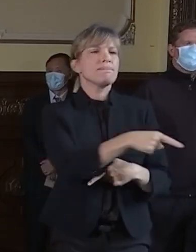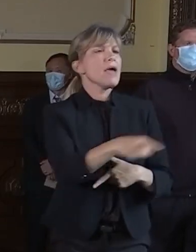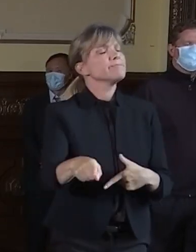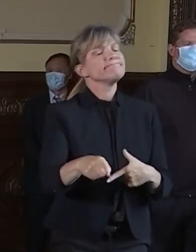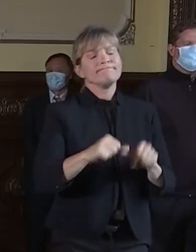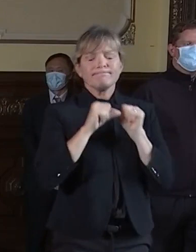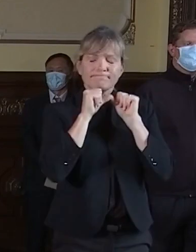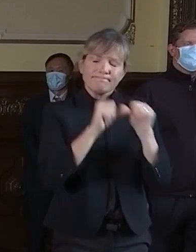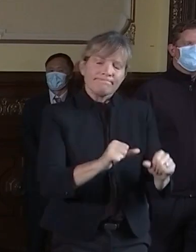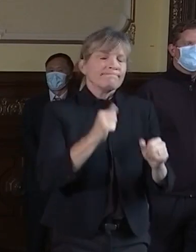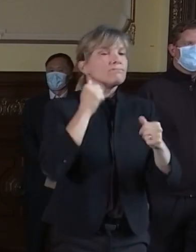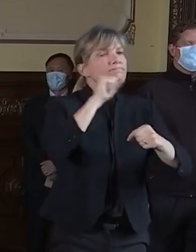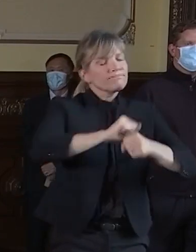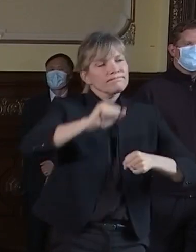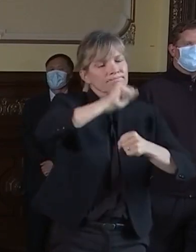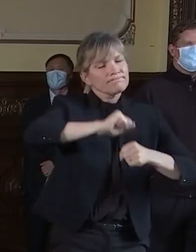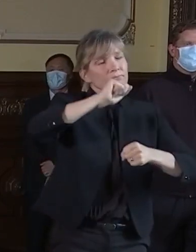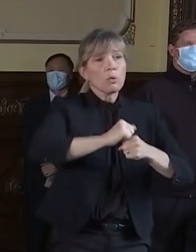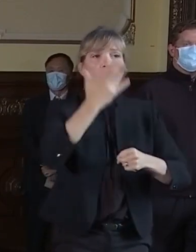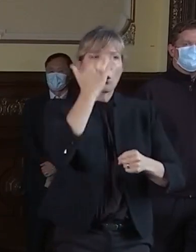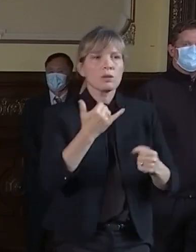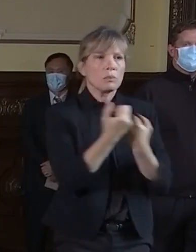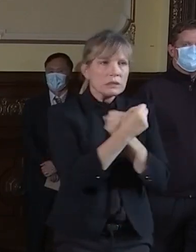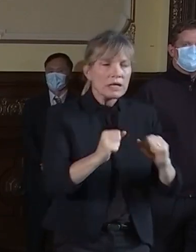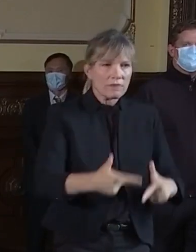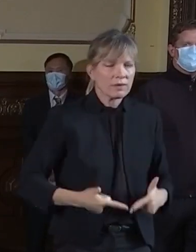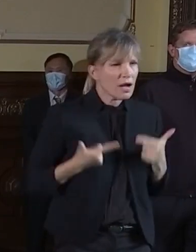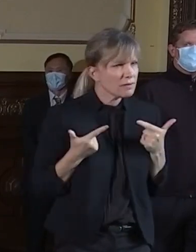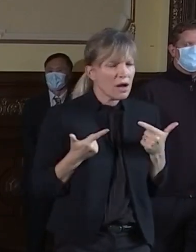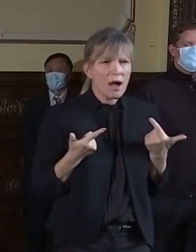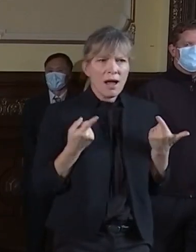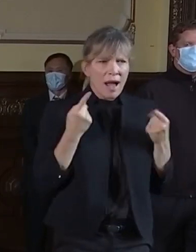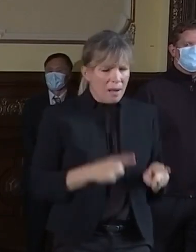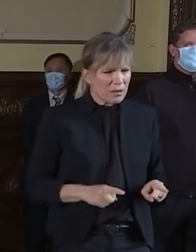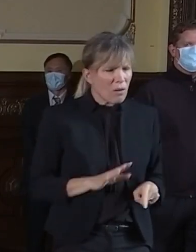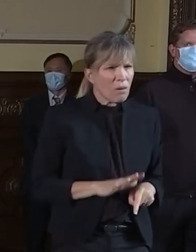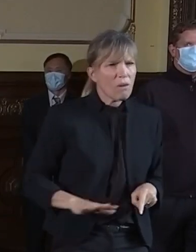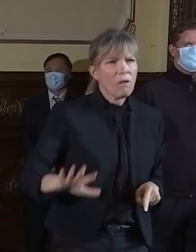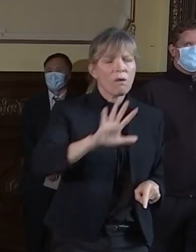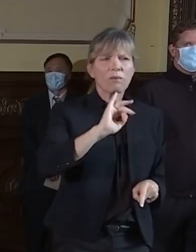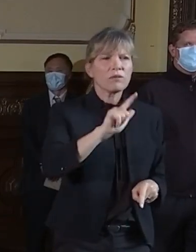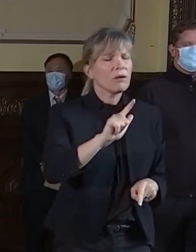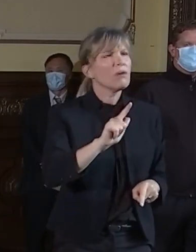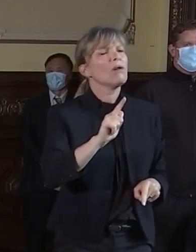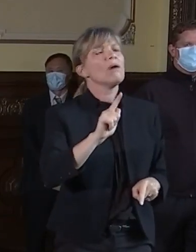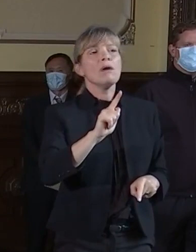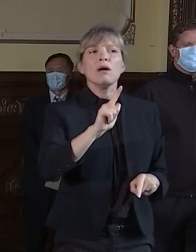THE WEEK ALL TIMES OF THE NIGHT. THEY ARE SPENT AND MIGHT BE TIRED BUT THEY ARE CONTINUING TO OFFER WHAT THEY HAVE IN ORDER TO SAVE LIVES. THIS IS HAPPENING ALL ACROSS THE